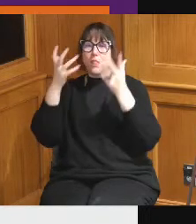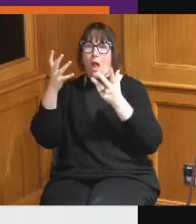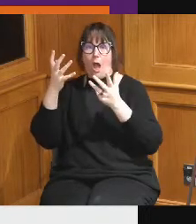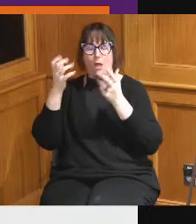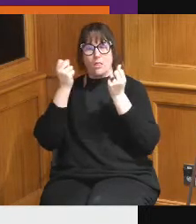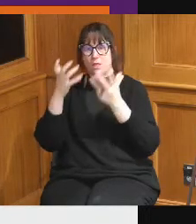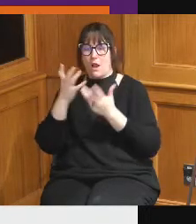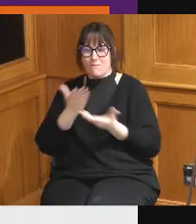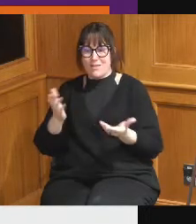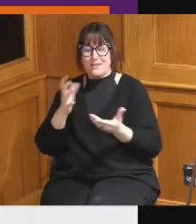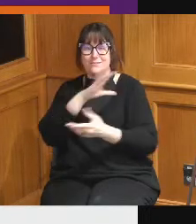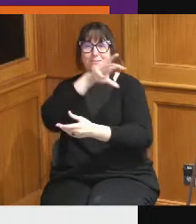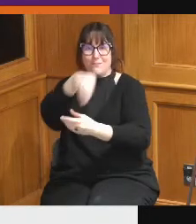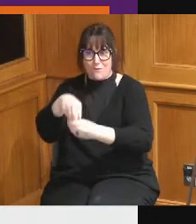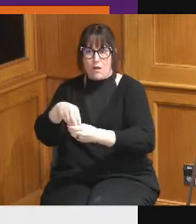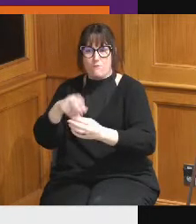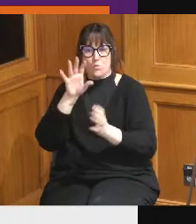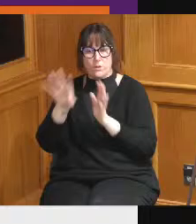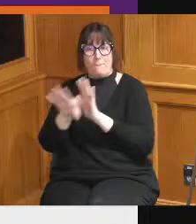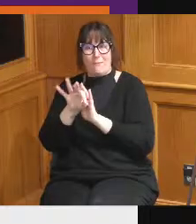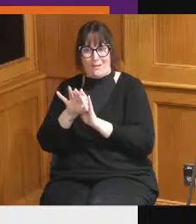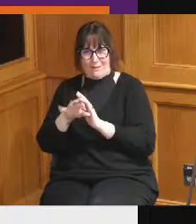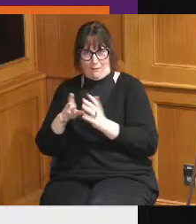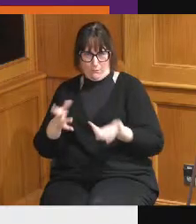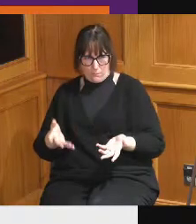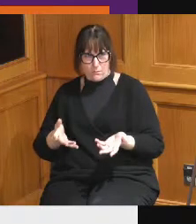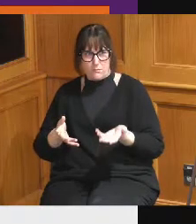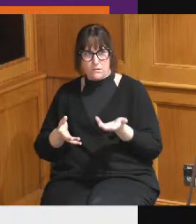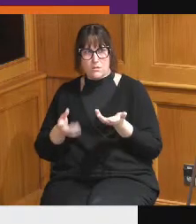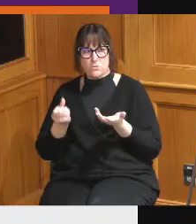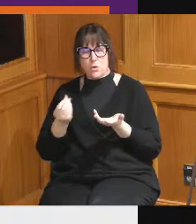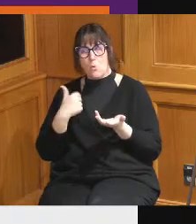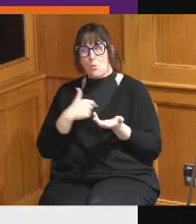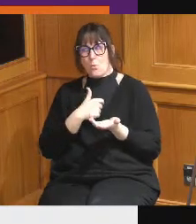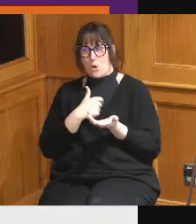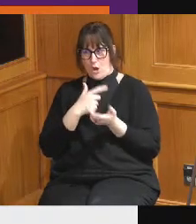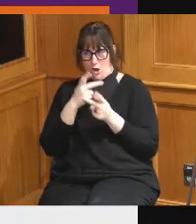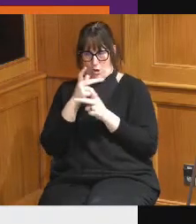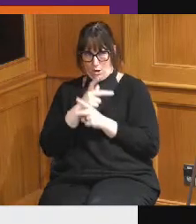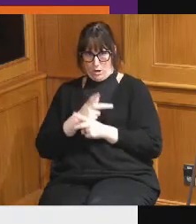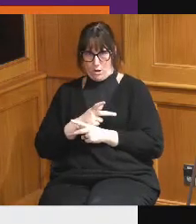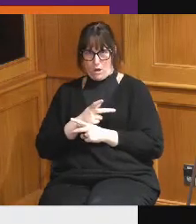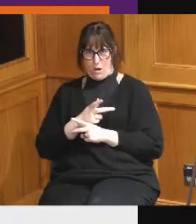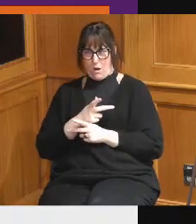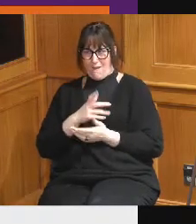through that and we have we're working with we've had conversation with basically five different